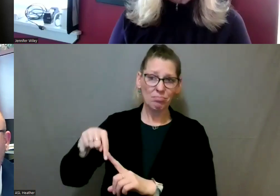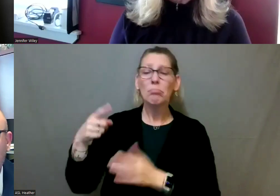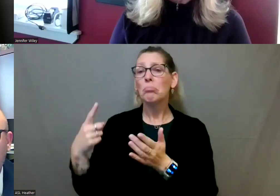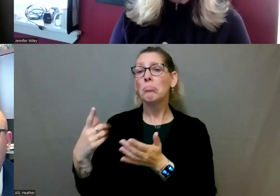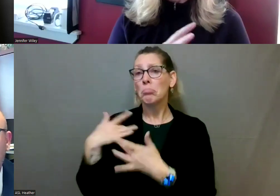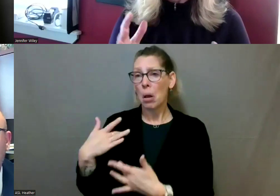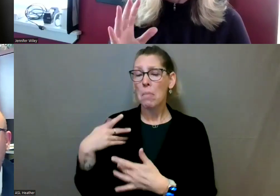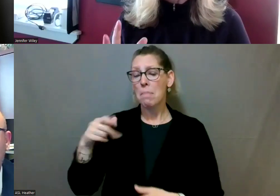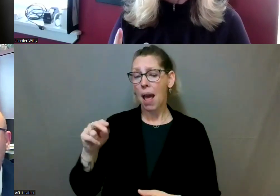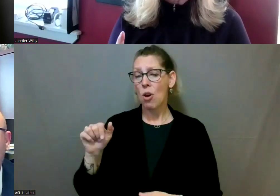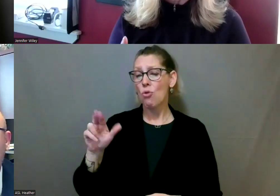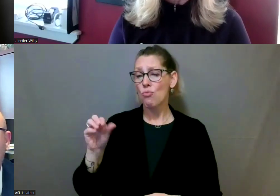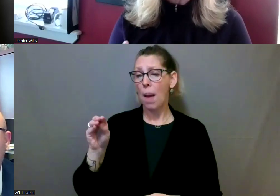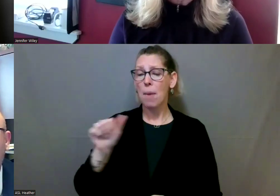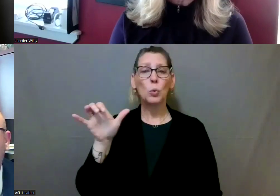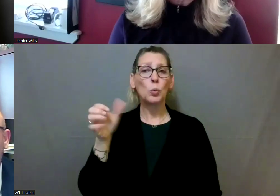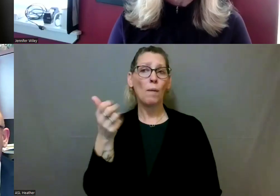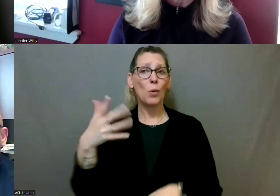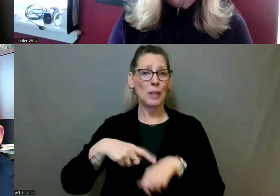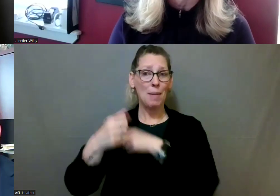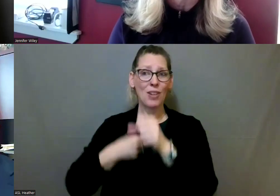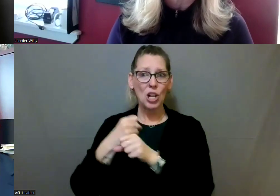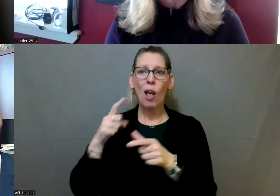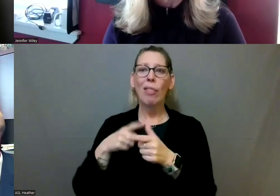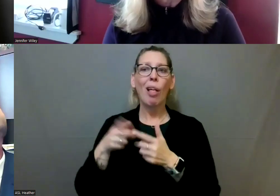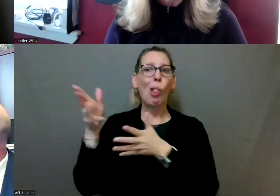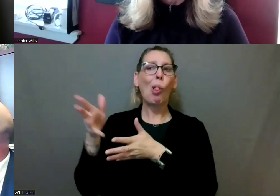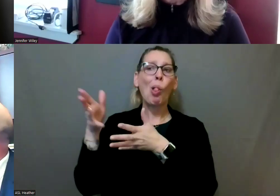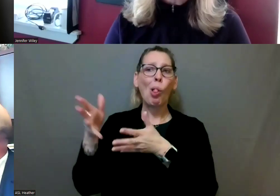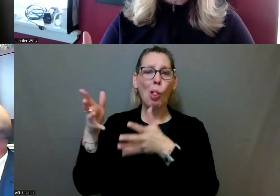something that gets done a couple of times a year and sits somewhere inaccessible right